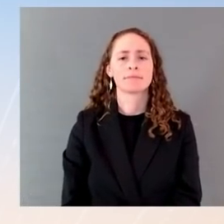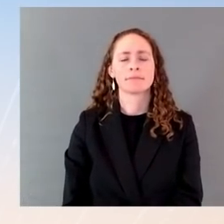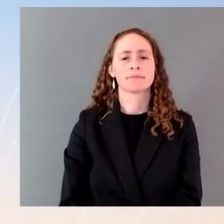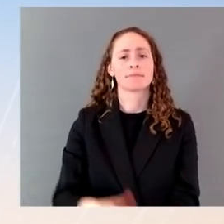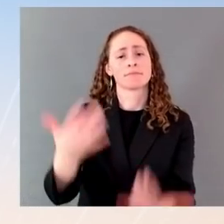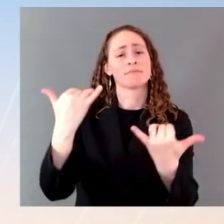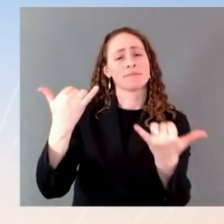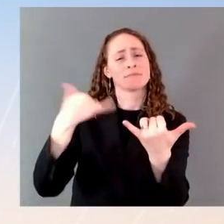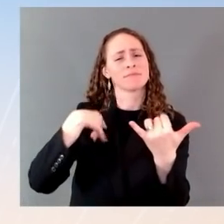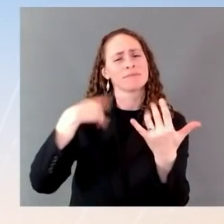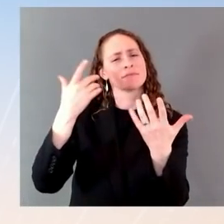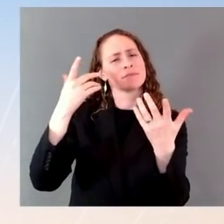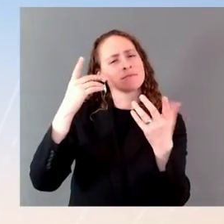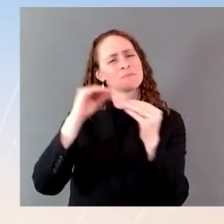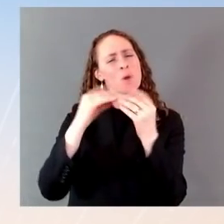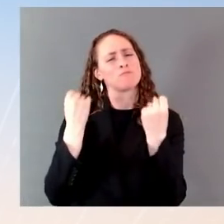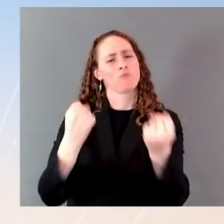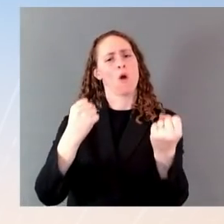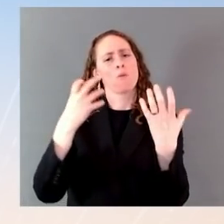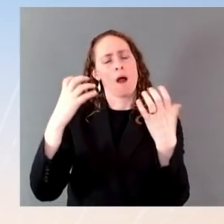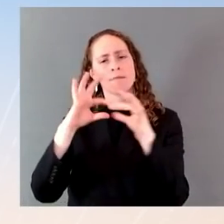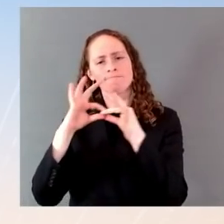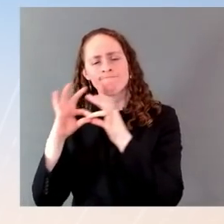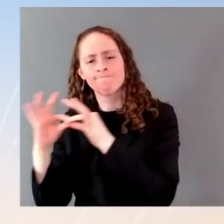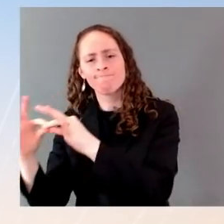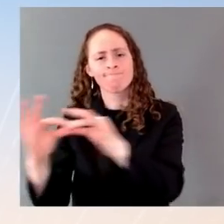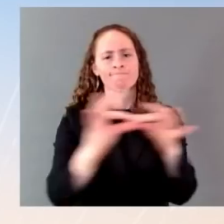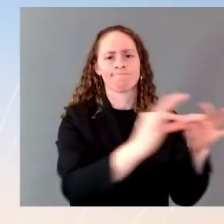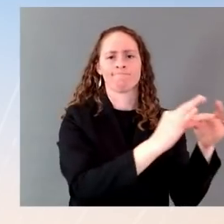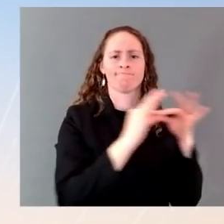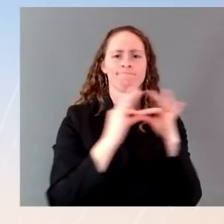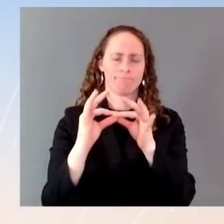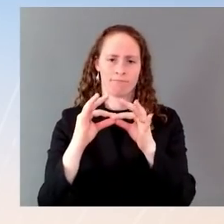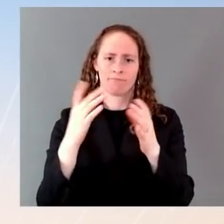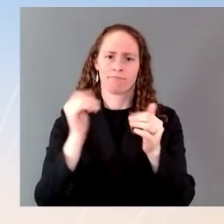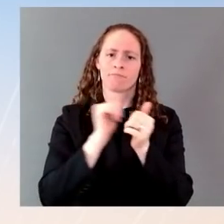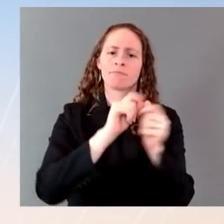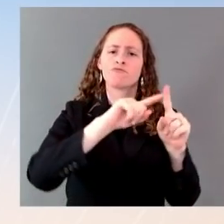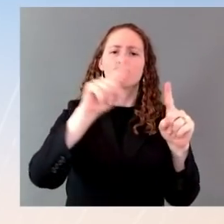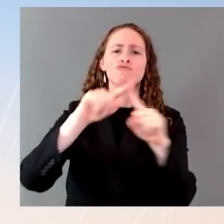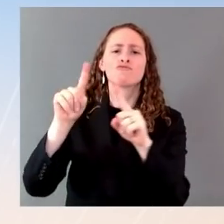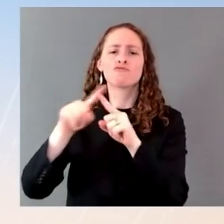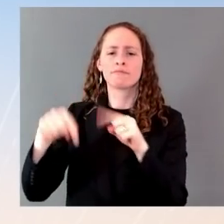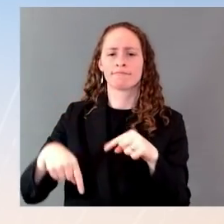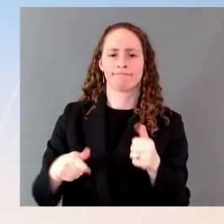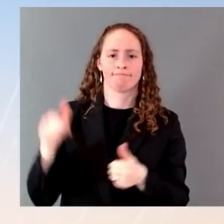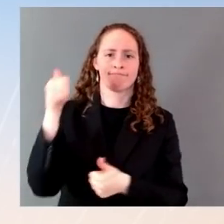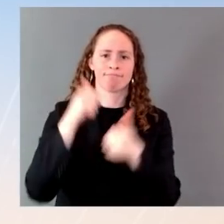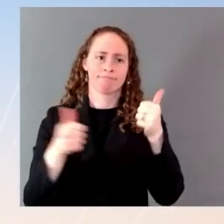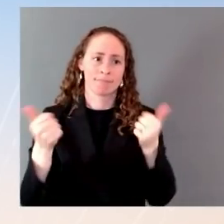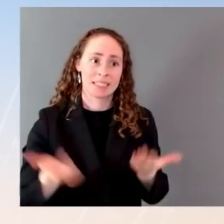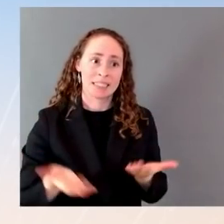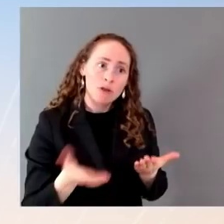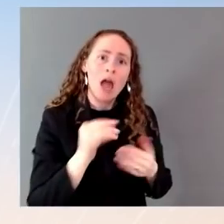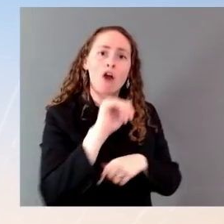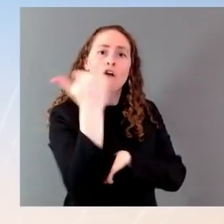to work through that package of measures. But I think it is not profitable for us to lay out the specifics of it standing here at this podium today. Yes.